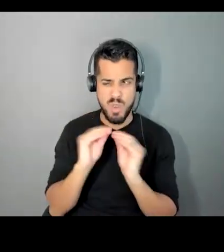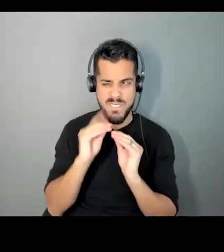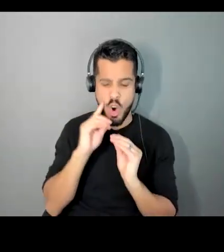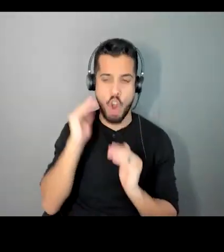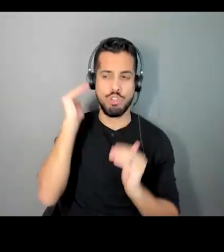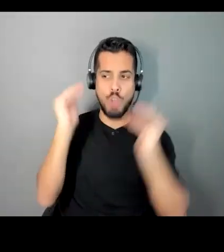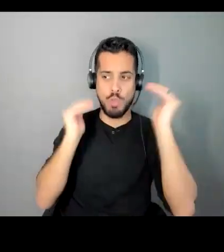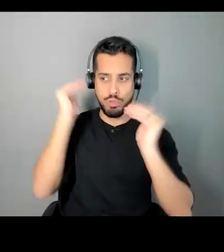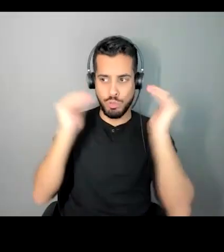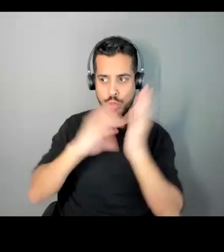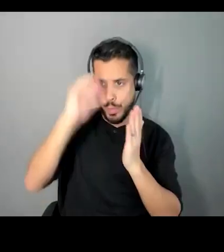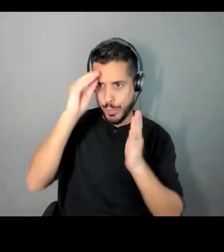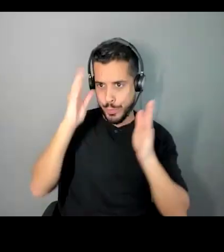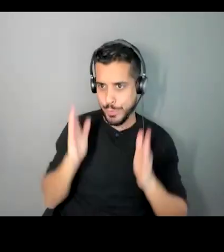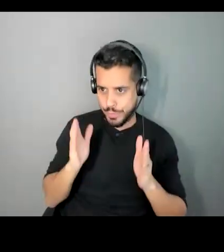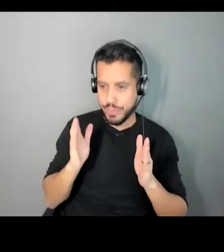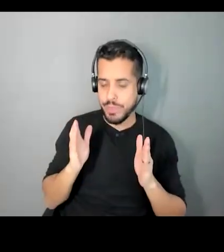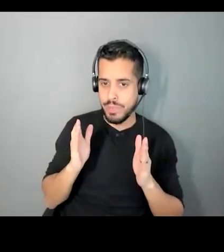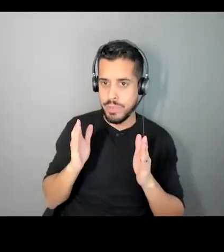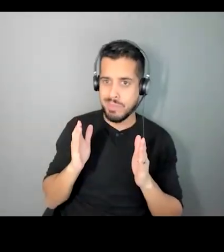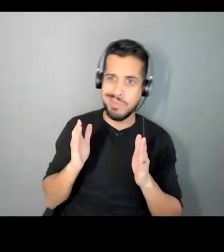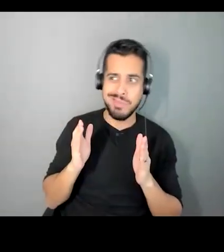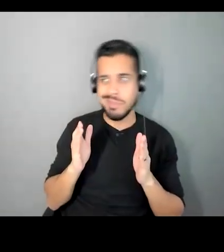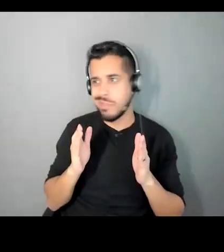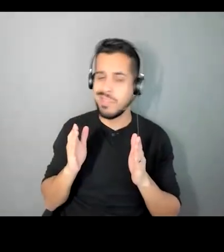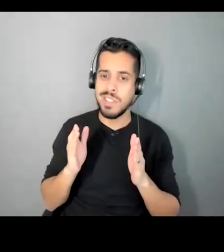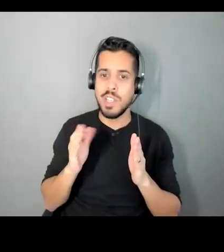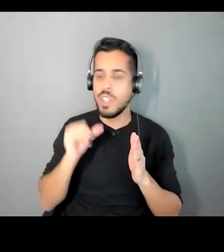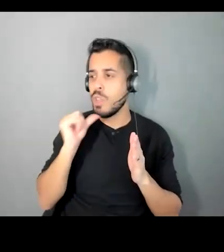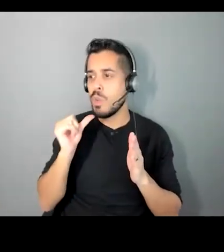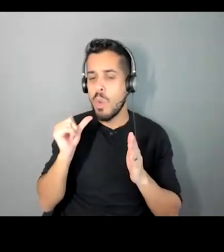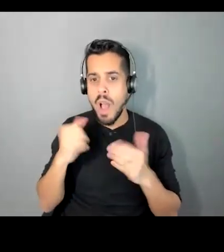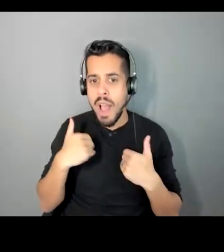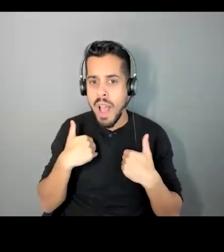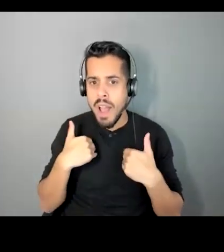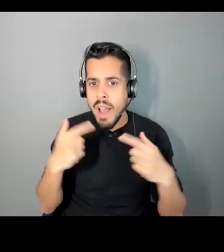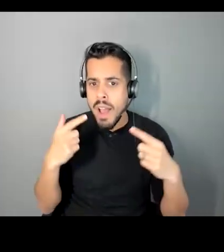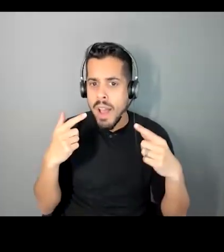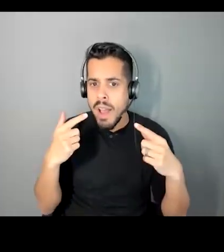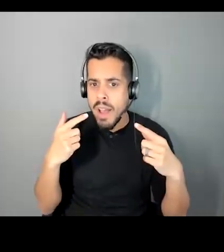right, where you-- you're not, um... you don't have the conflict with-- (audio cuts out) all of that sort of thing.